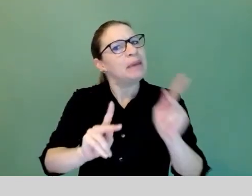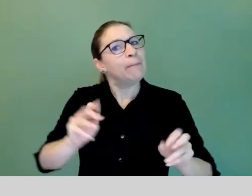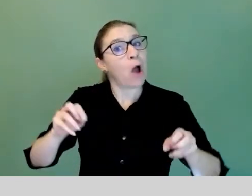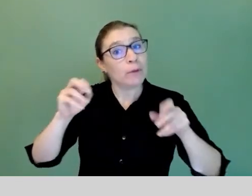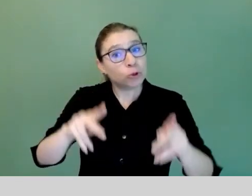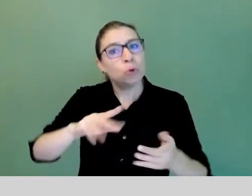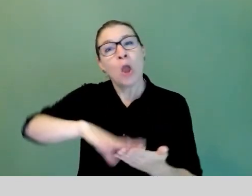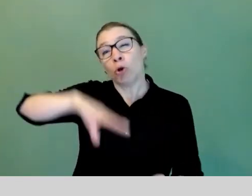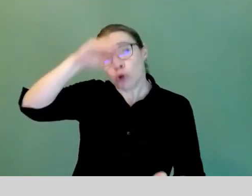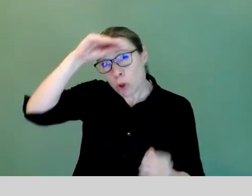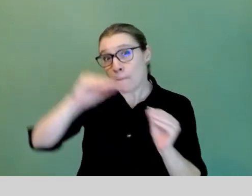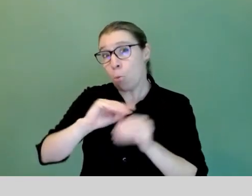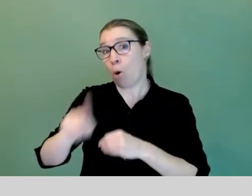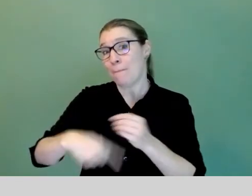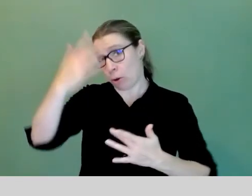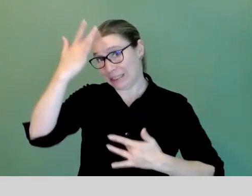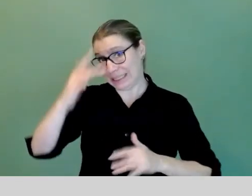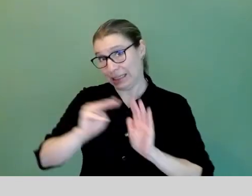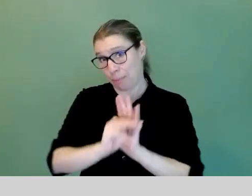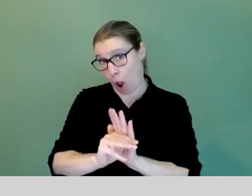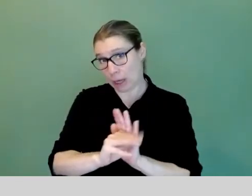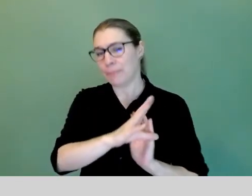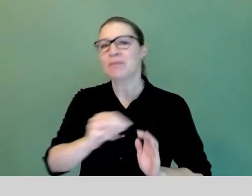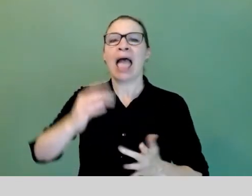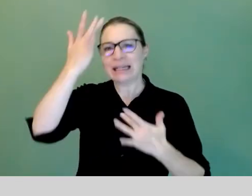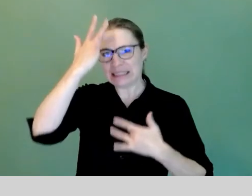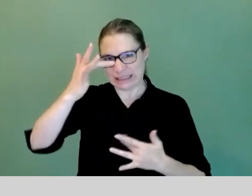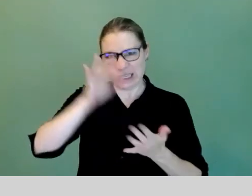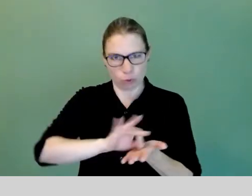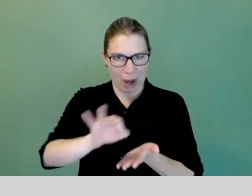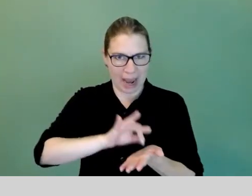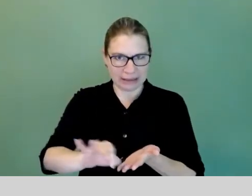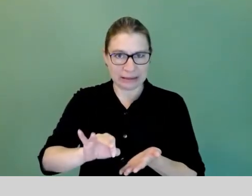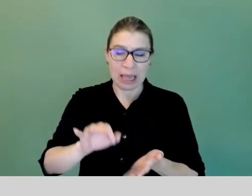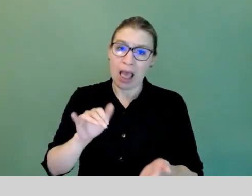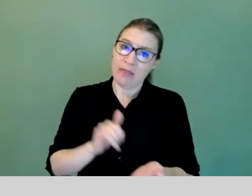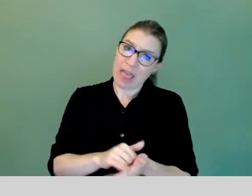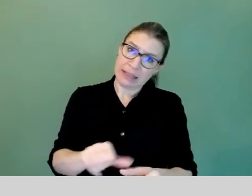the opportunity to learn more about disease modeling and disease rates.